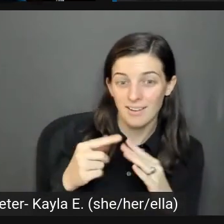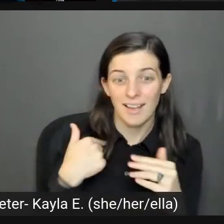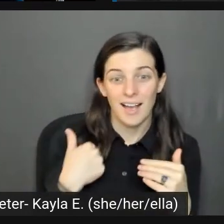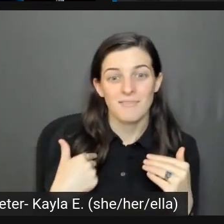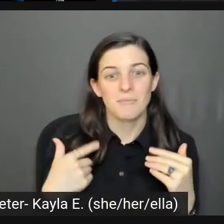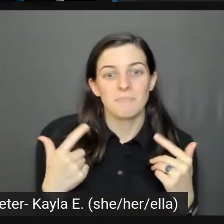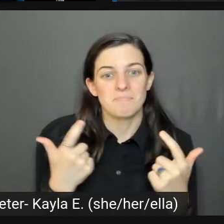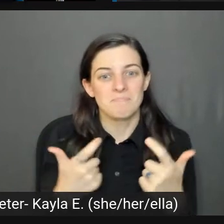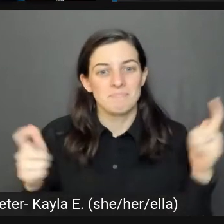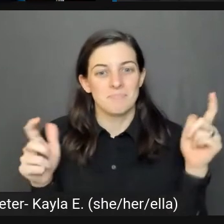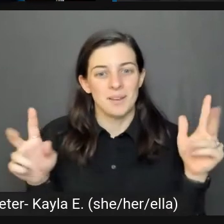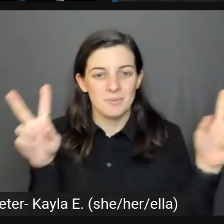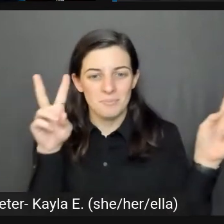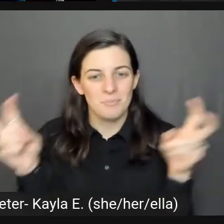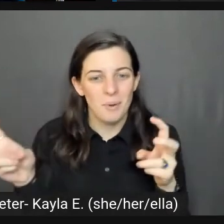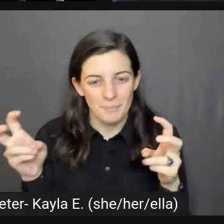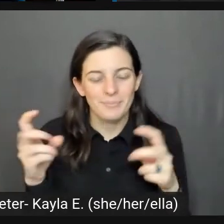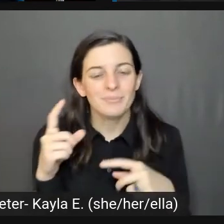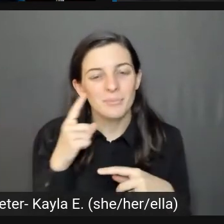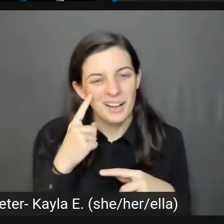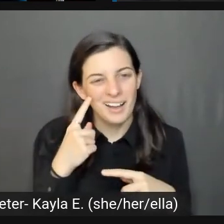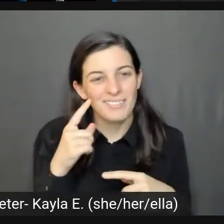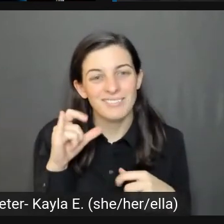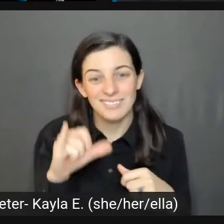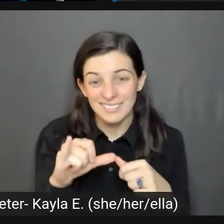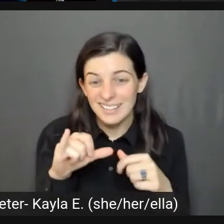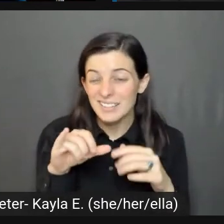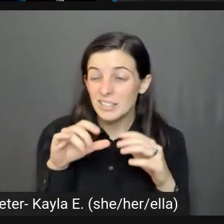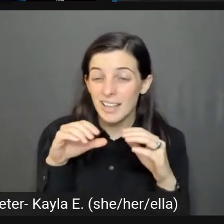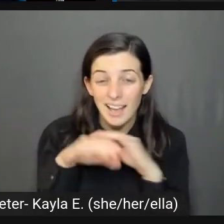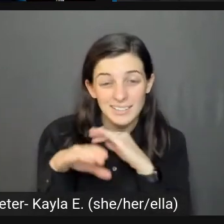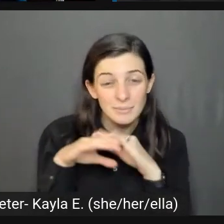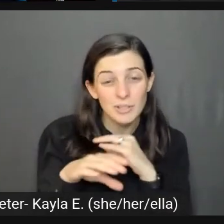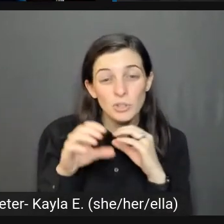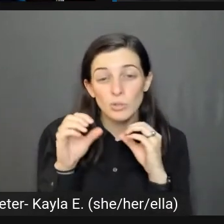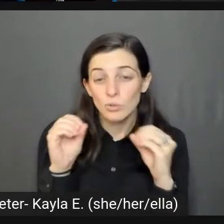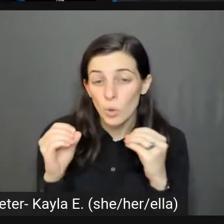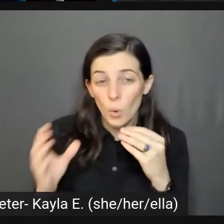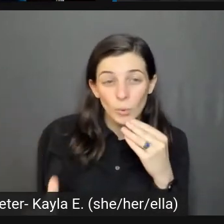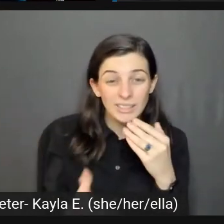Keyboard accessibility is such an easy thing to get right, and it's such an important thing.